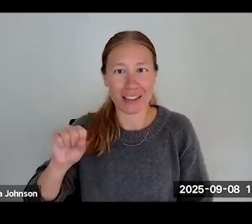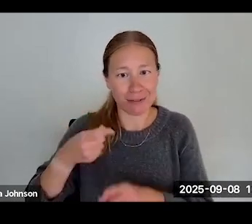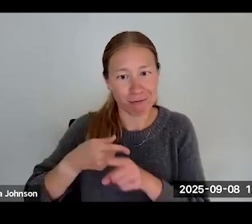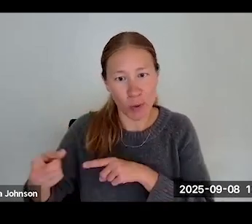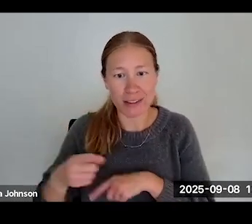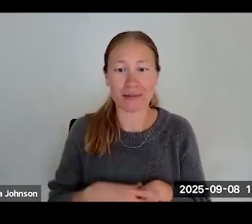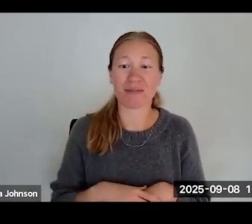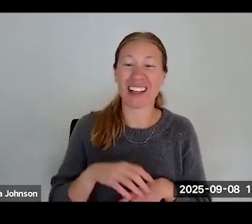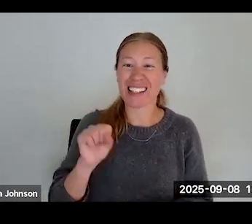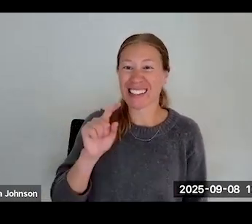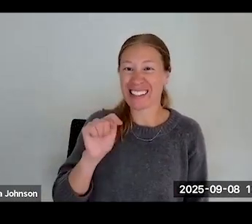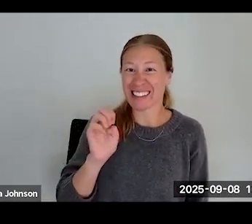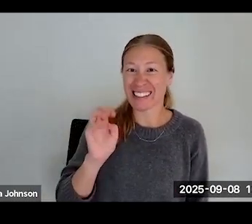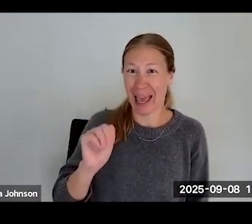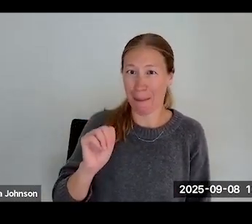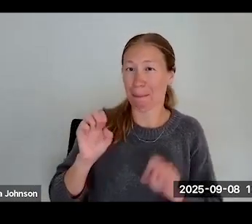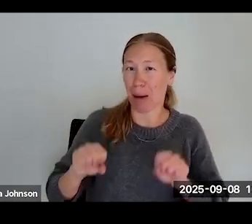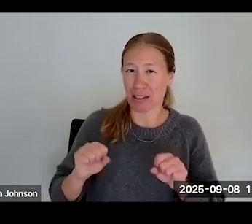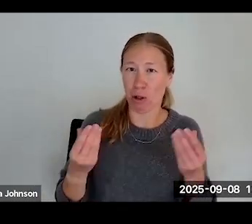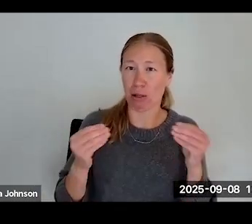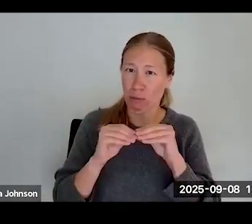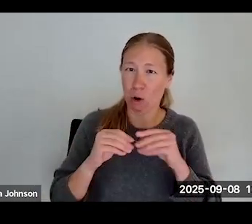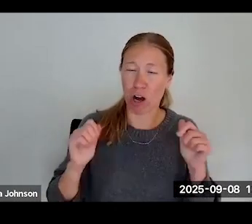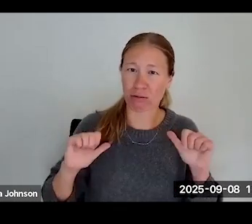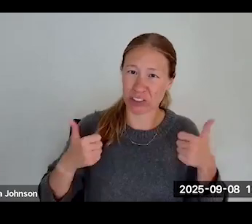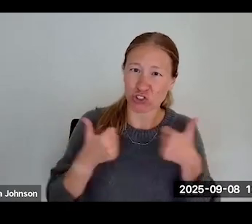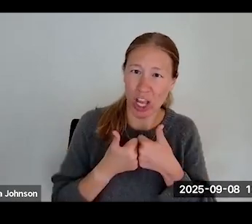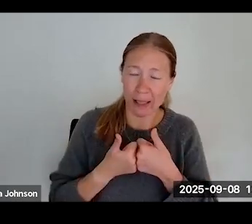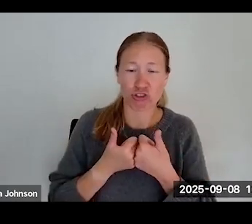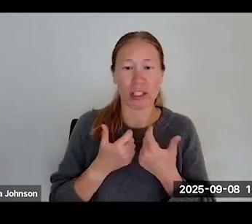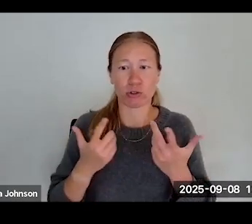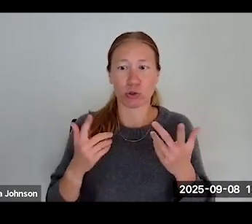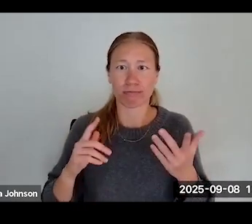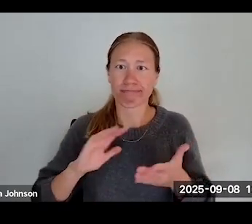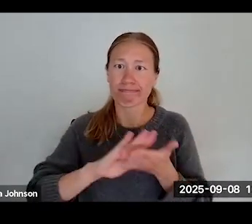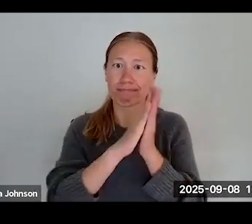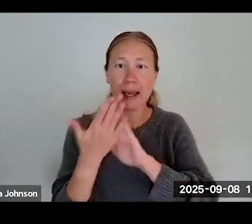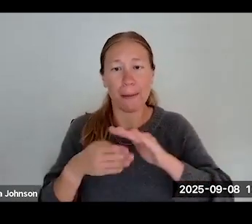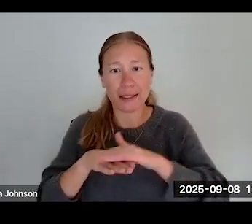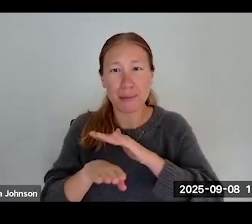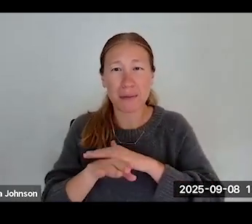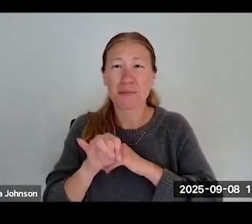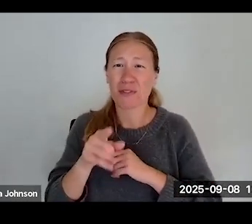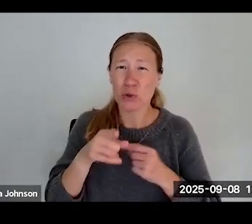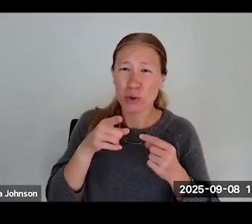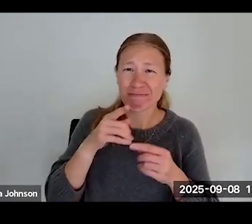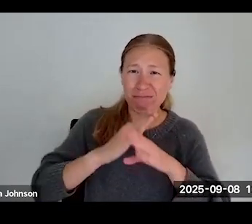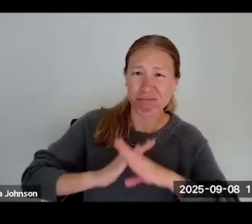may be more challenging to make accessible. If you're dealing with complex materials and need assistance, please reach out to the Disability Equity Office